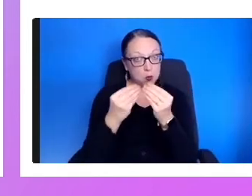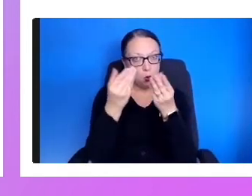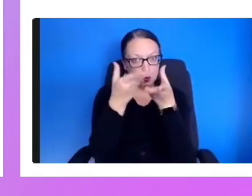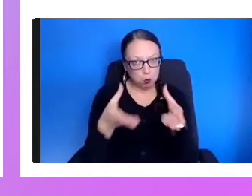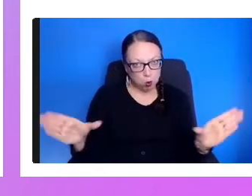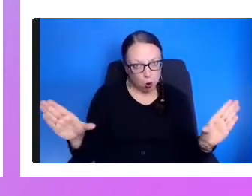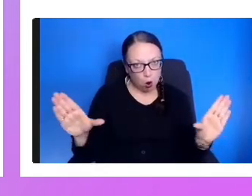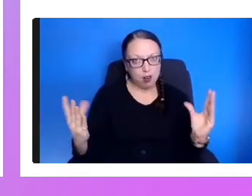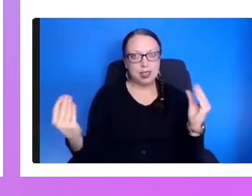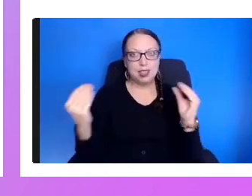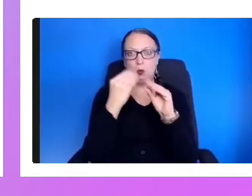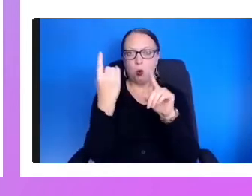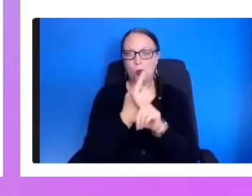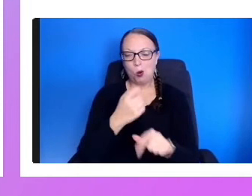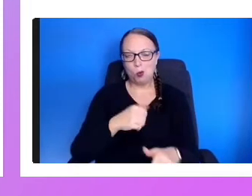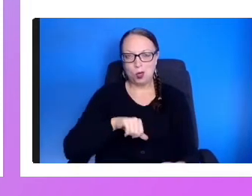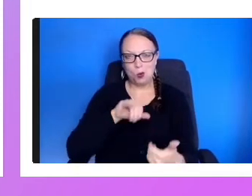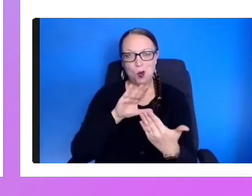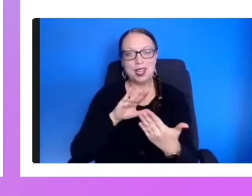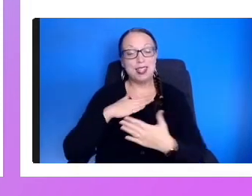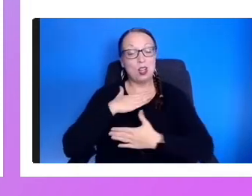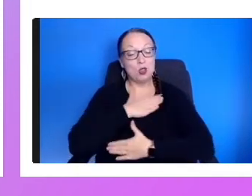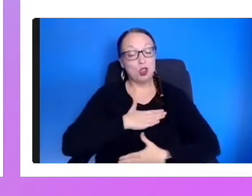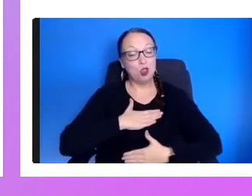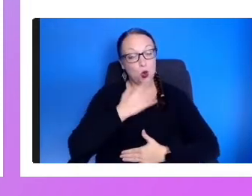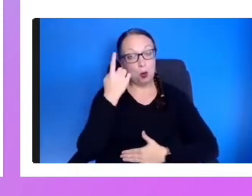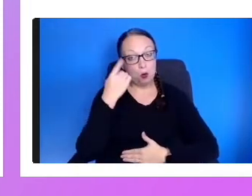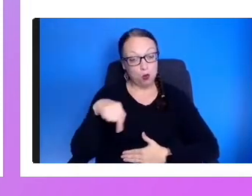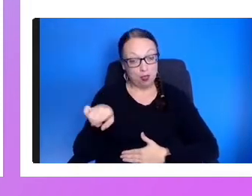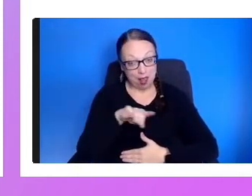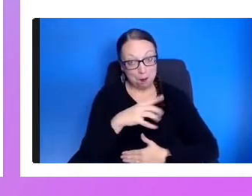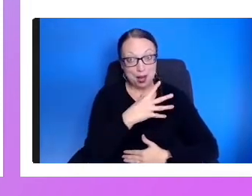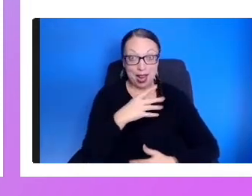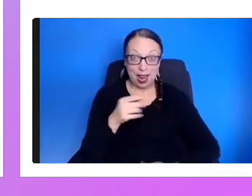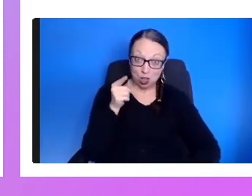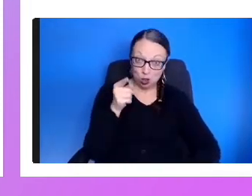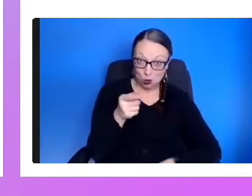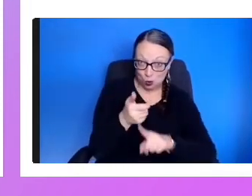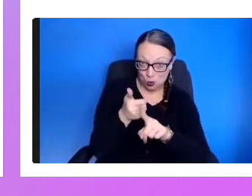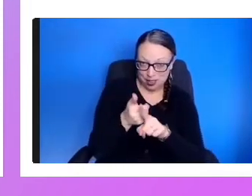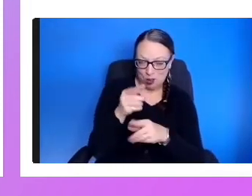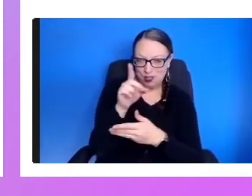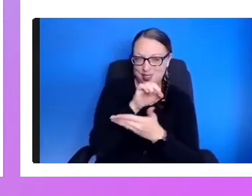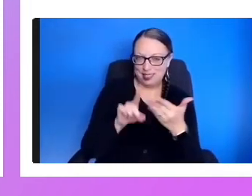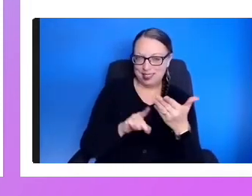and enjoyable to them and to you so that you can design something that is inclusive for them.